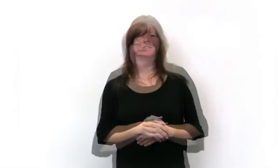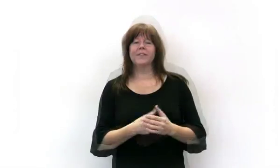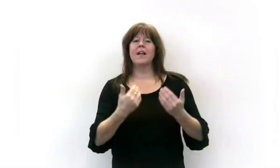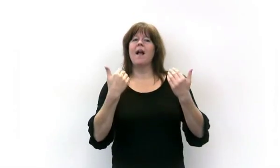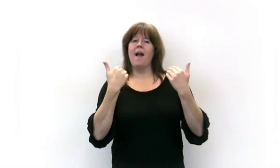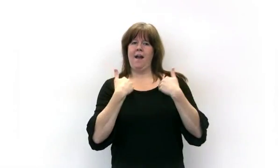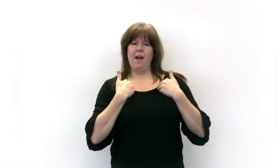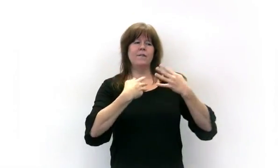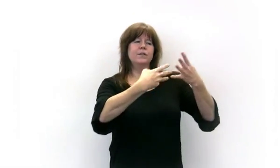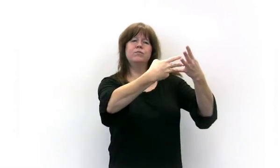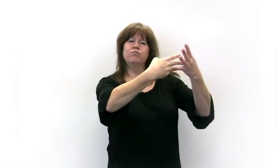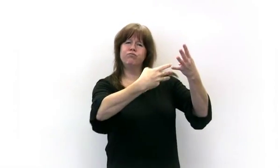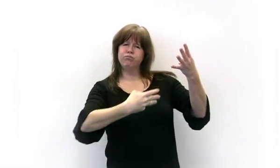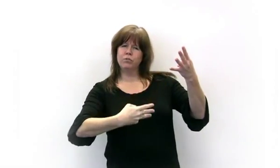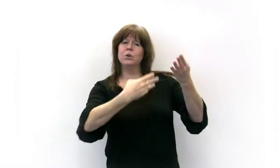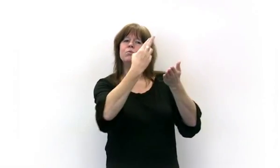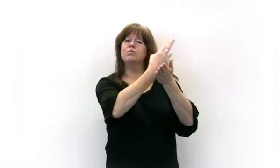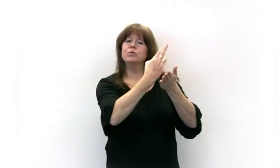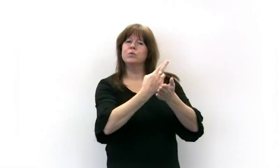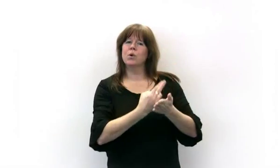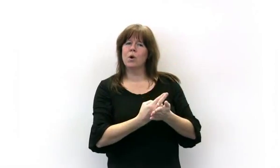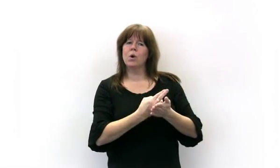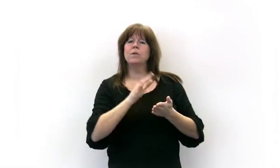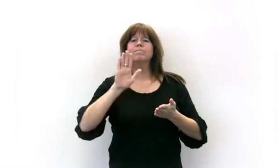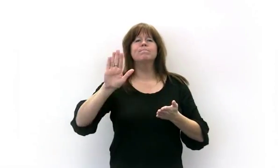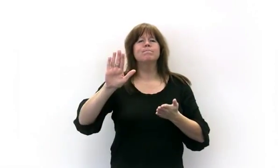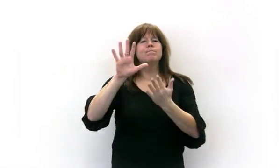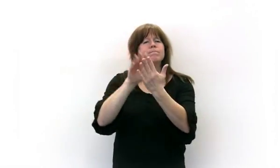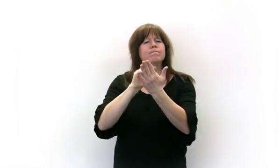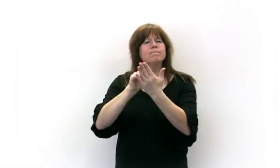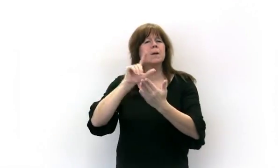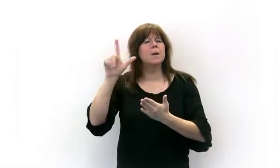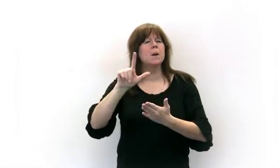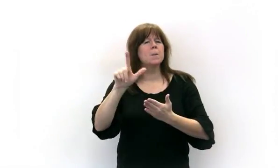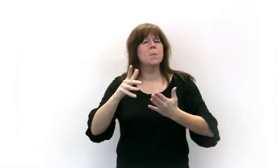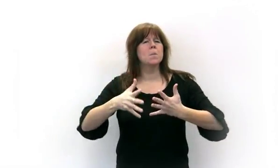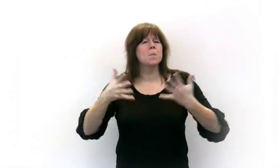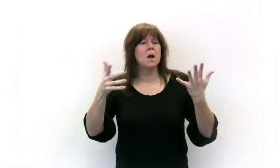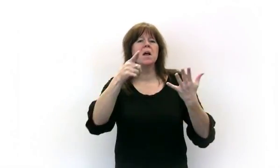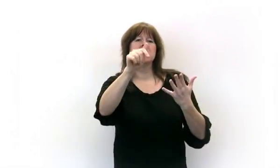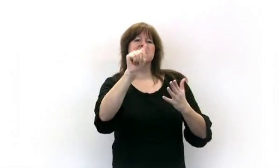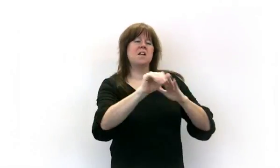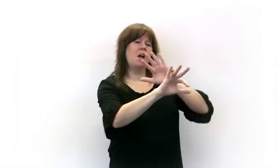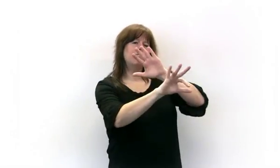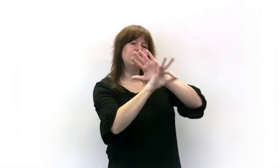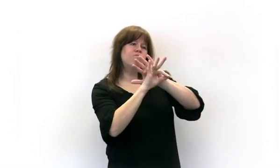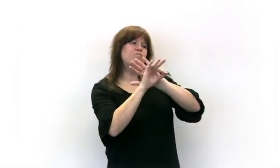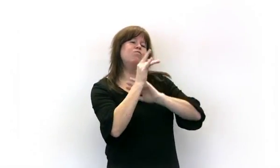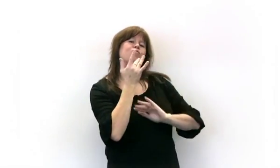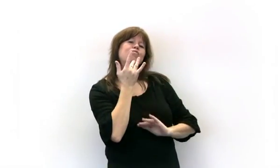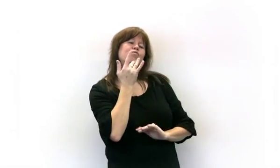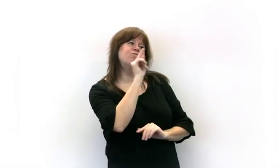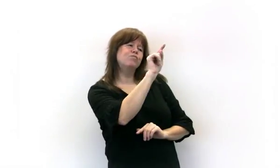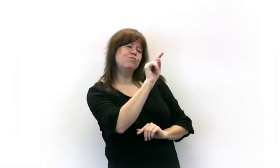We have other resources that you can use if you want to learn